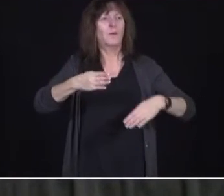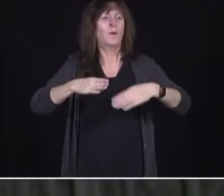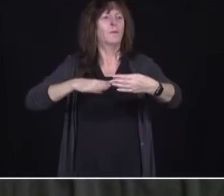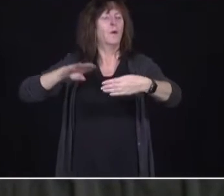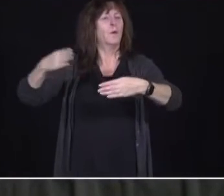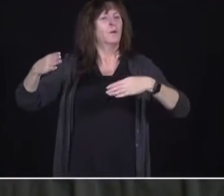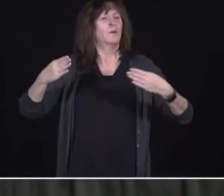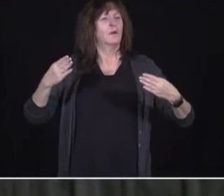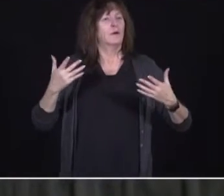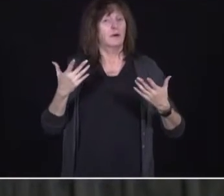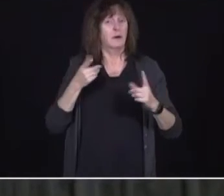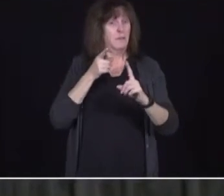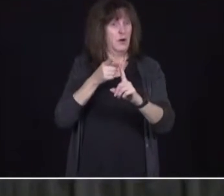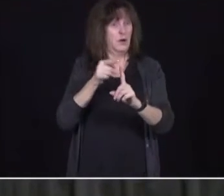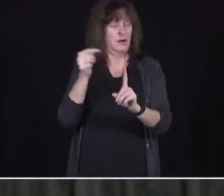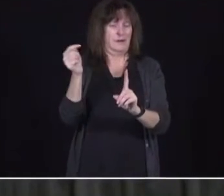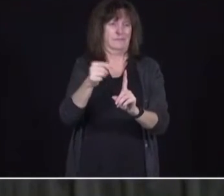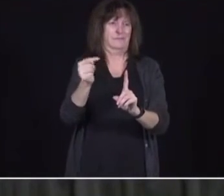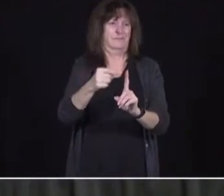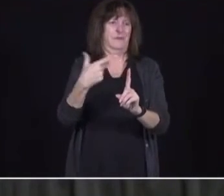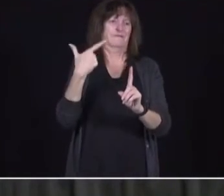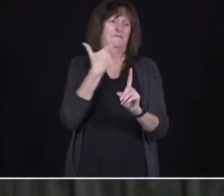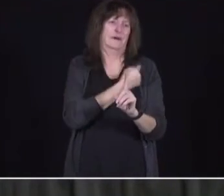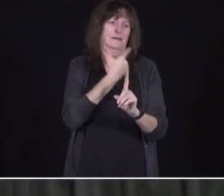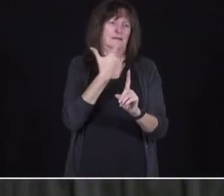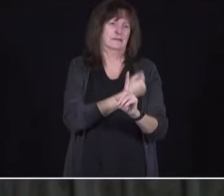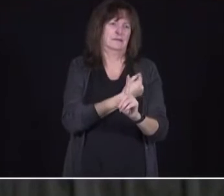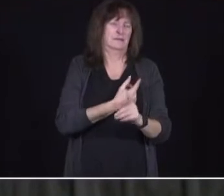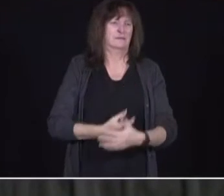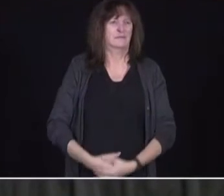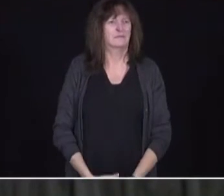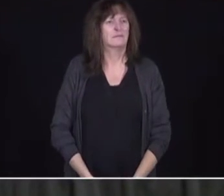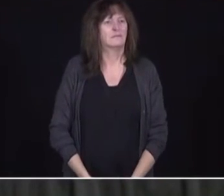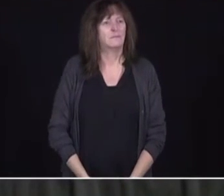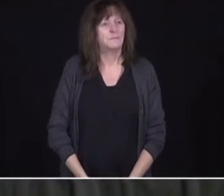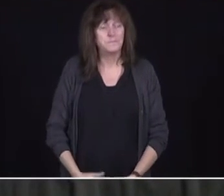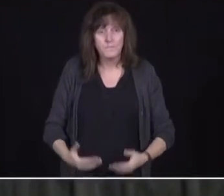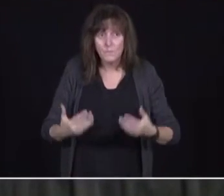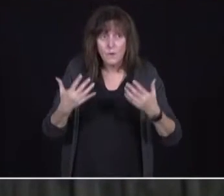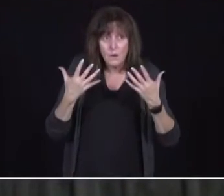You know something, he's a good guy. He is representing small businesses as I am every single day.